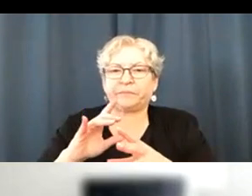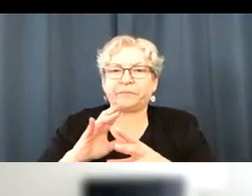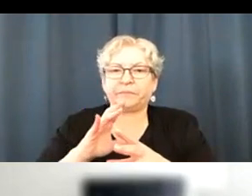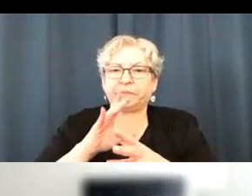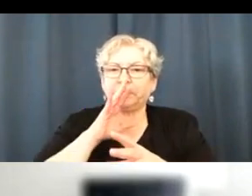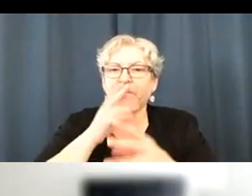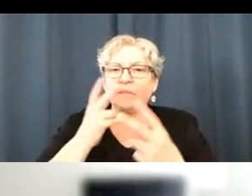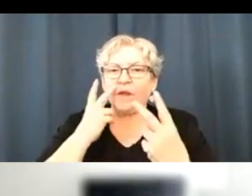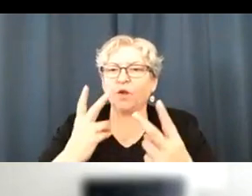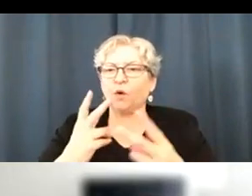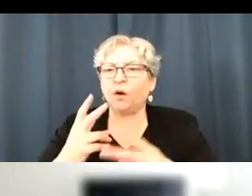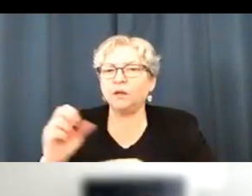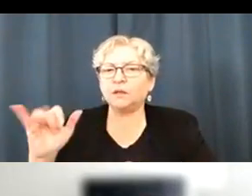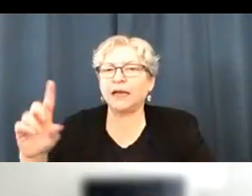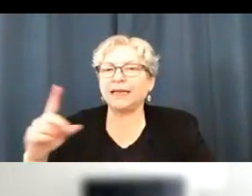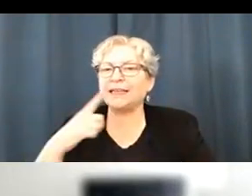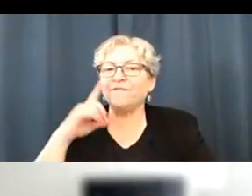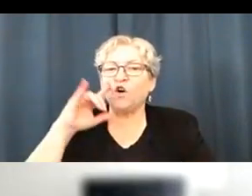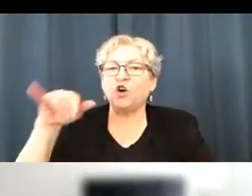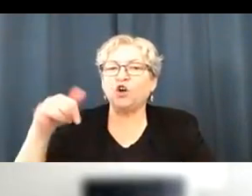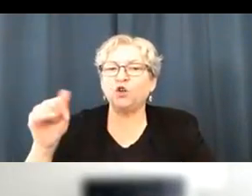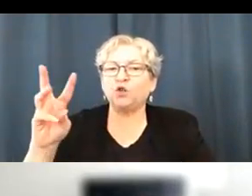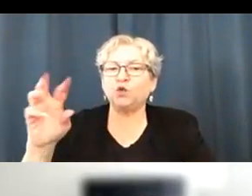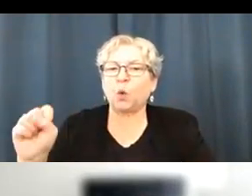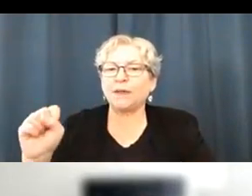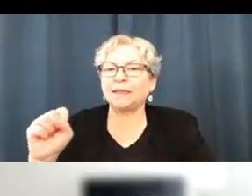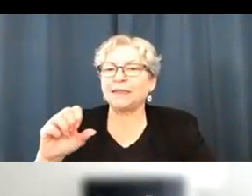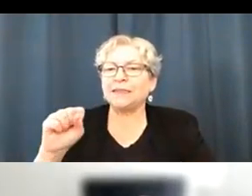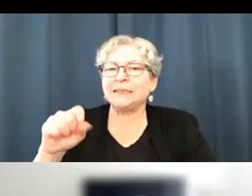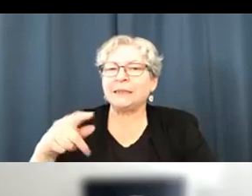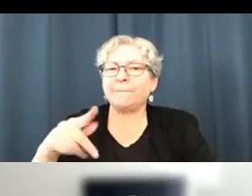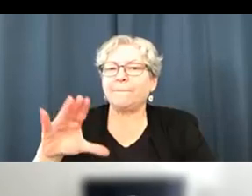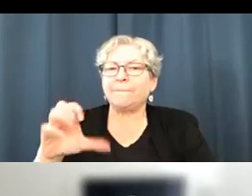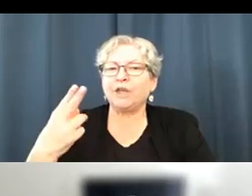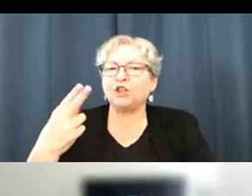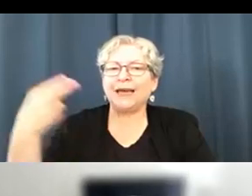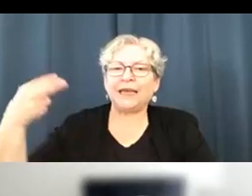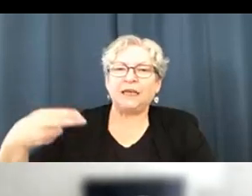And I believe for Java, it's speech history or something that is available.